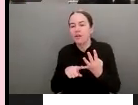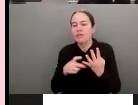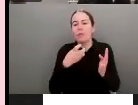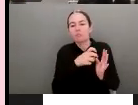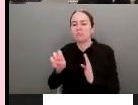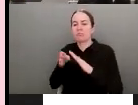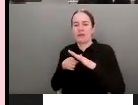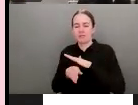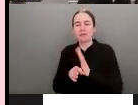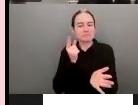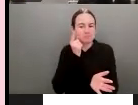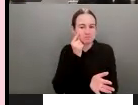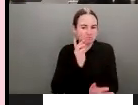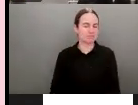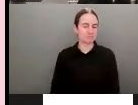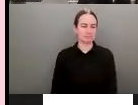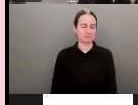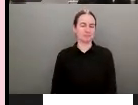And if time permits,